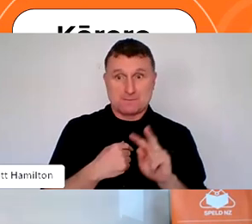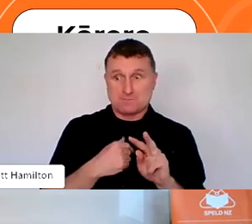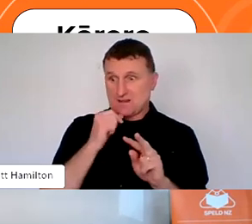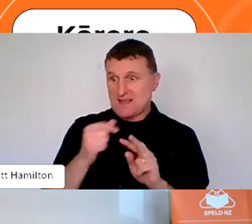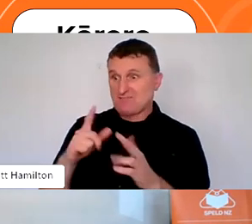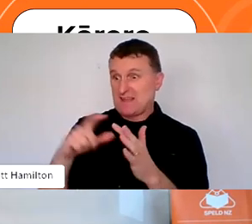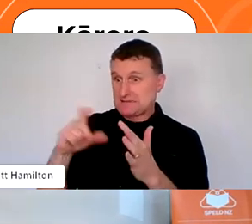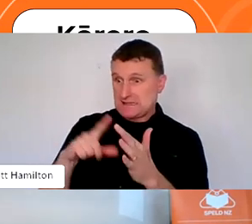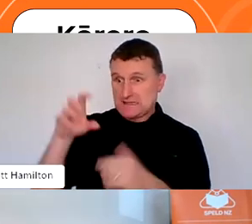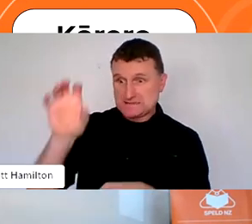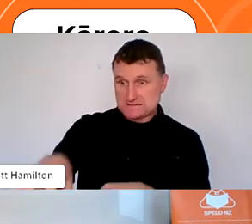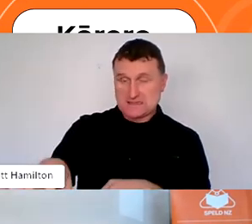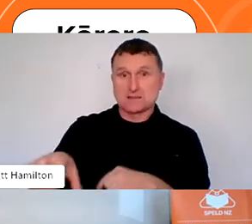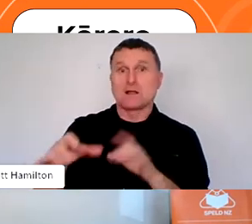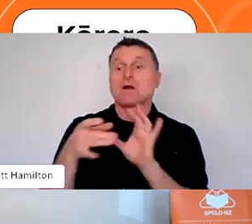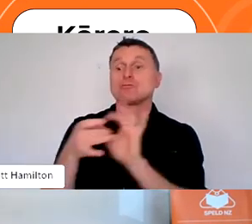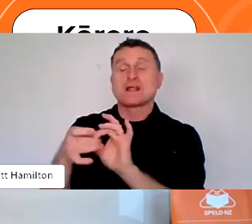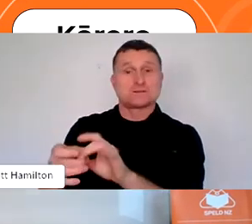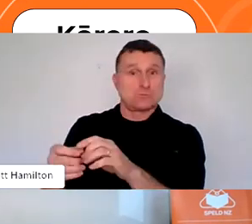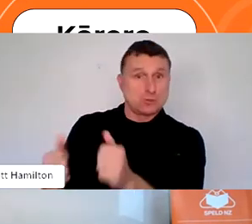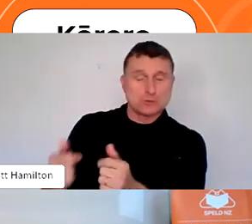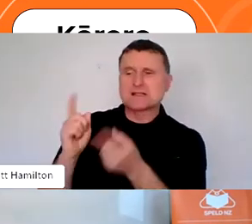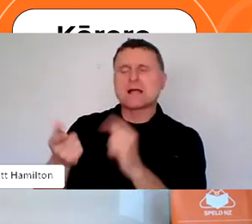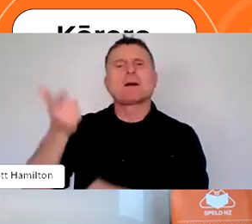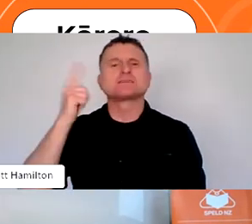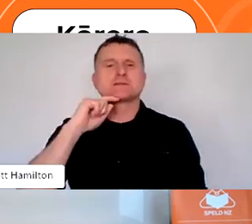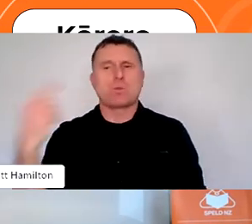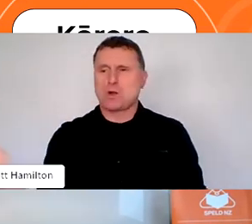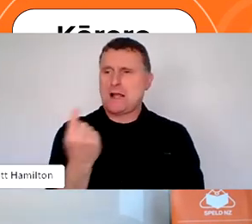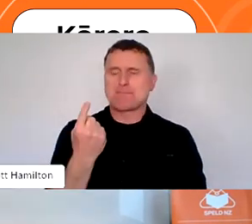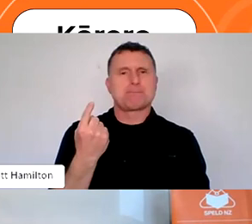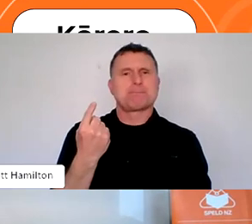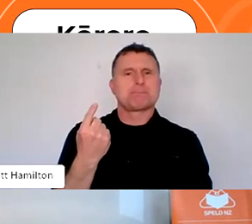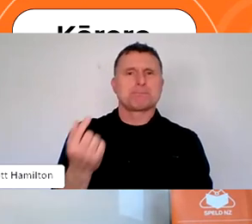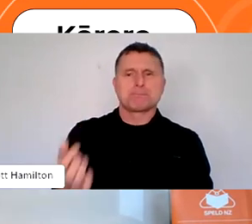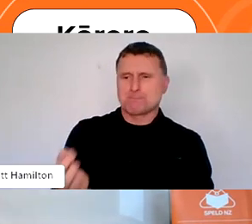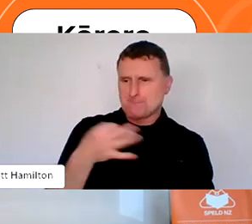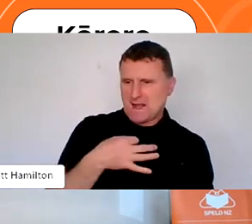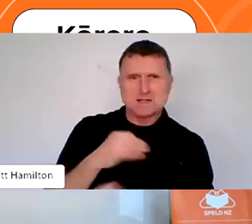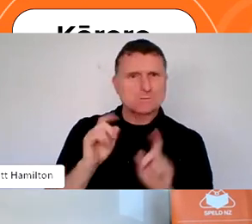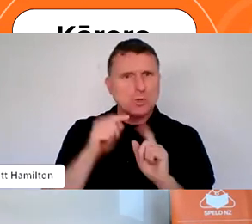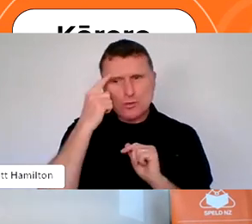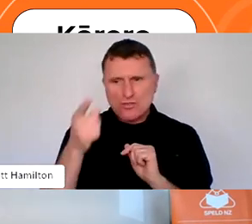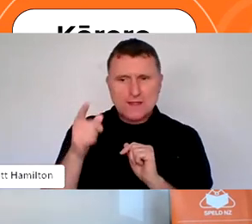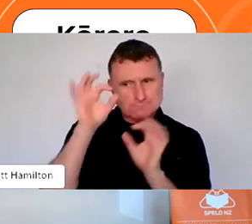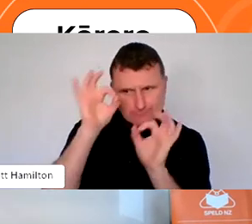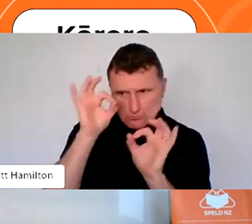in, teachers will often come and ask you and they'll say "Can you have a look at this child, what do you think?" My advice is always